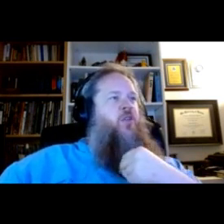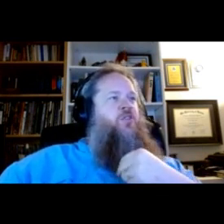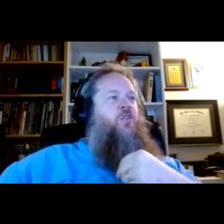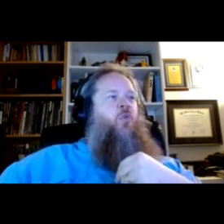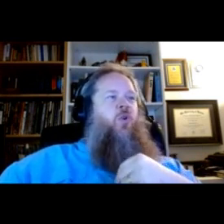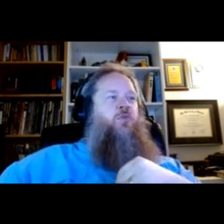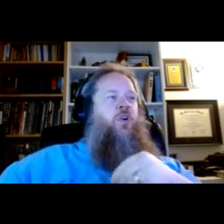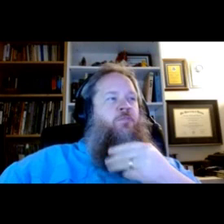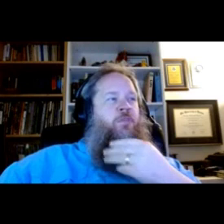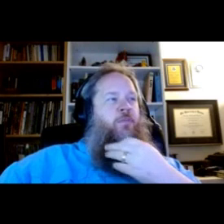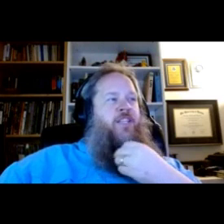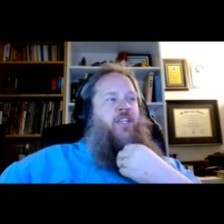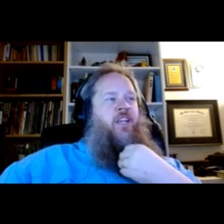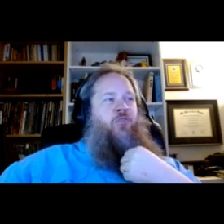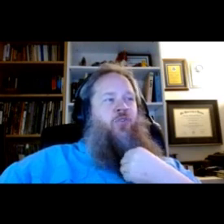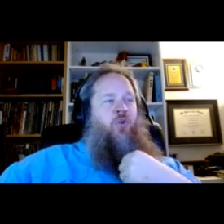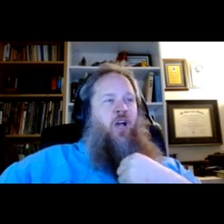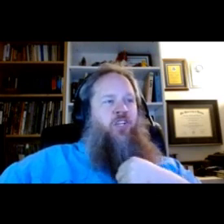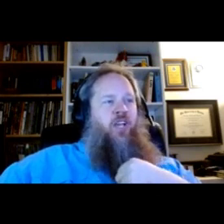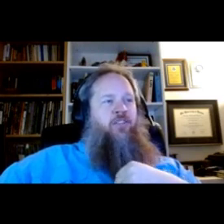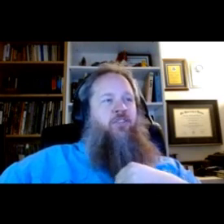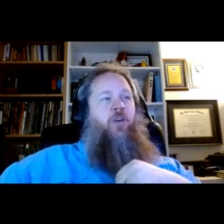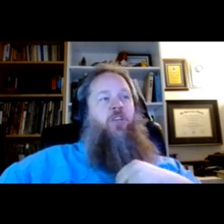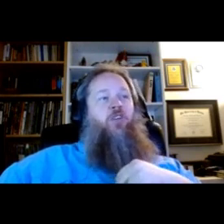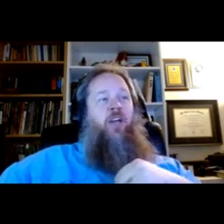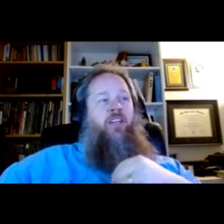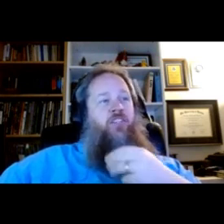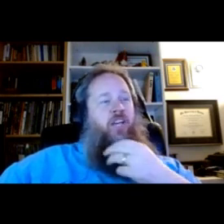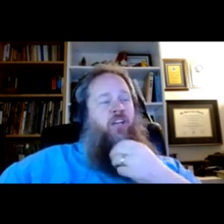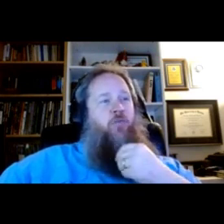Those are more for implementing projects, but you might check